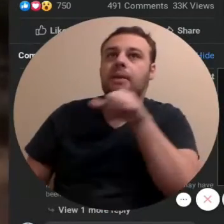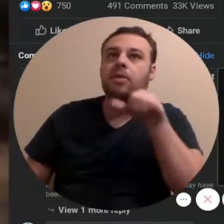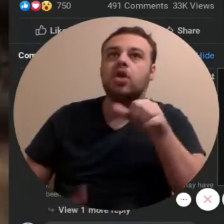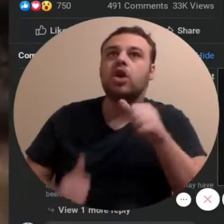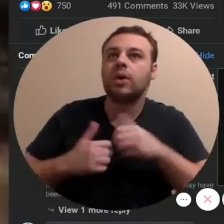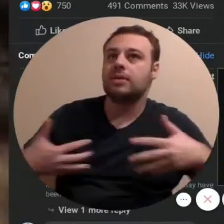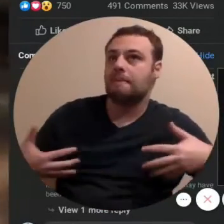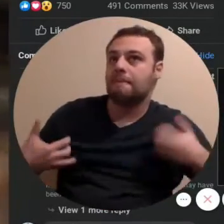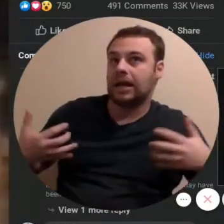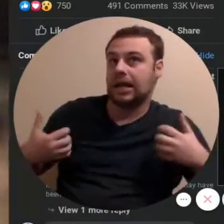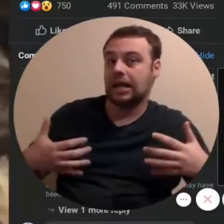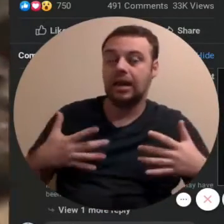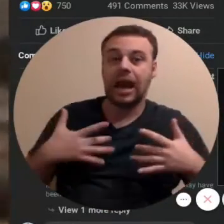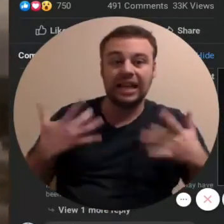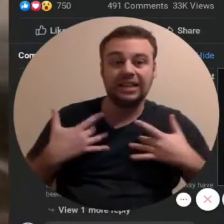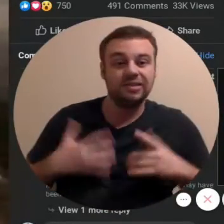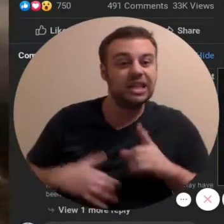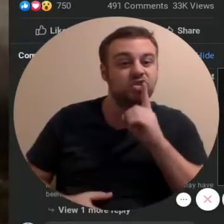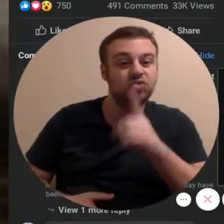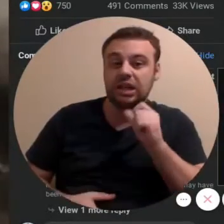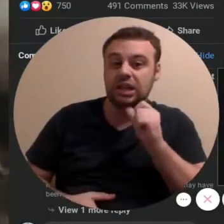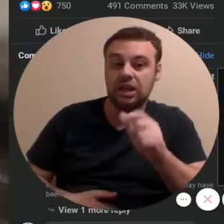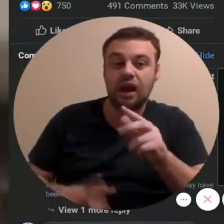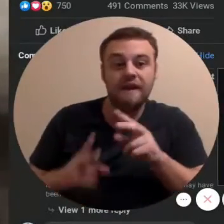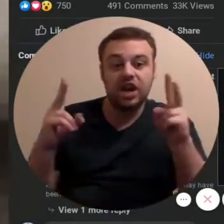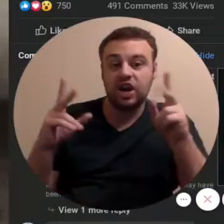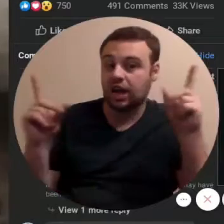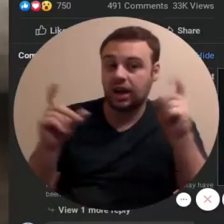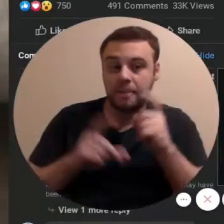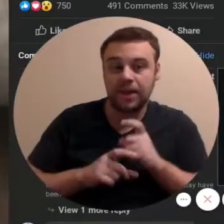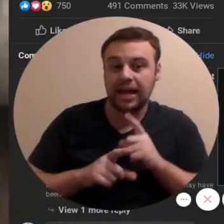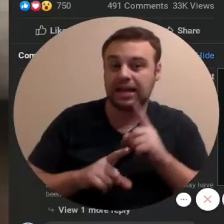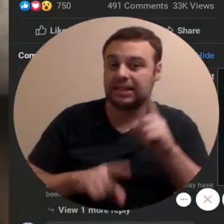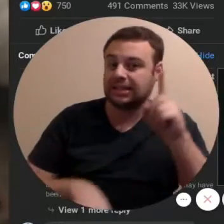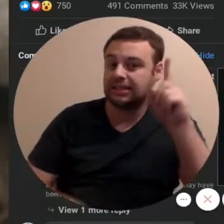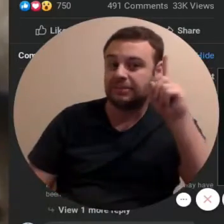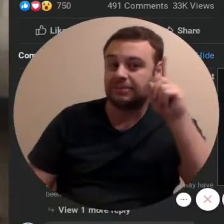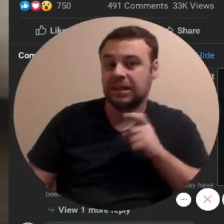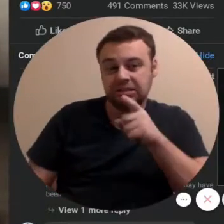It's not so complex because they don't have the dexterity that primates do, but they like